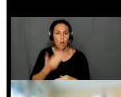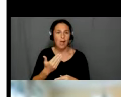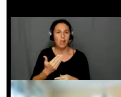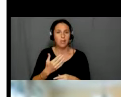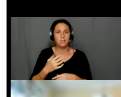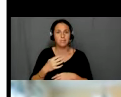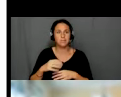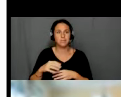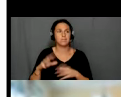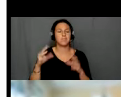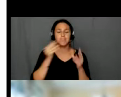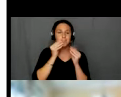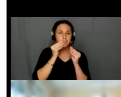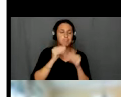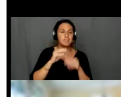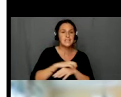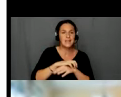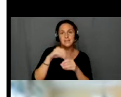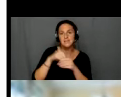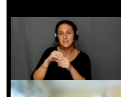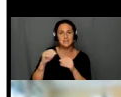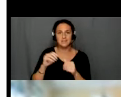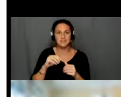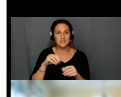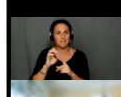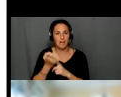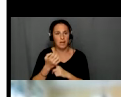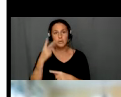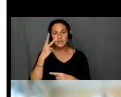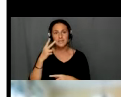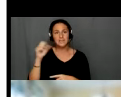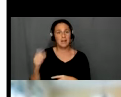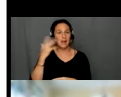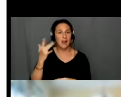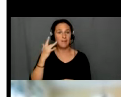We see in, you know, Southern California right to think about that map.